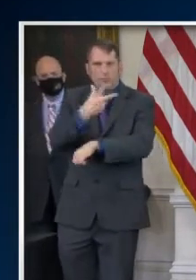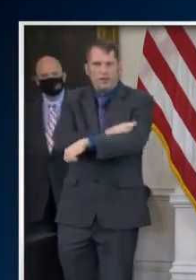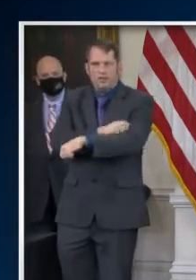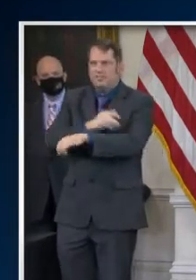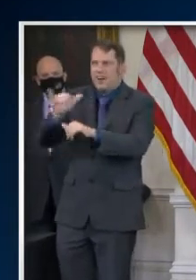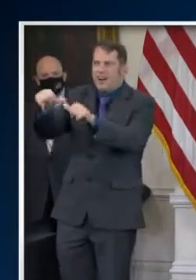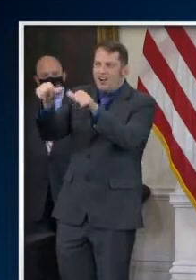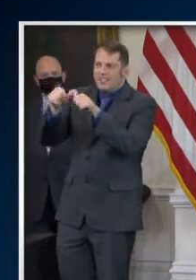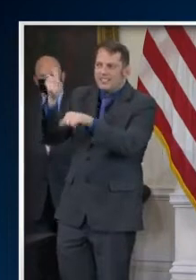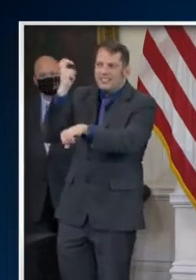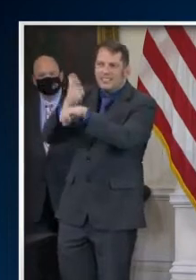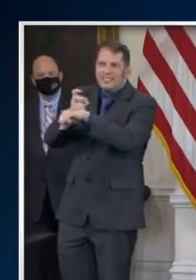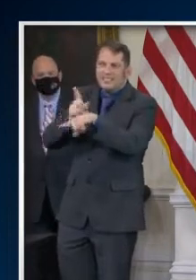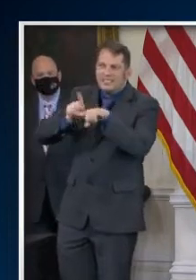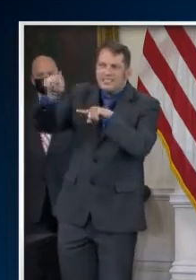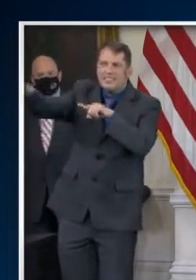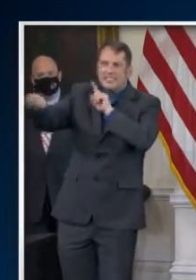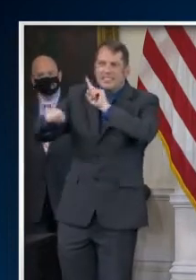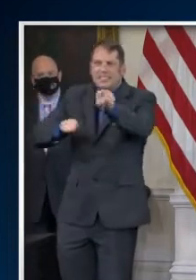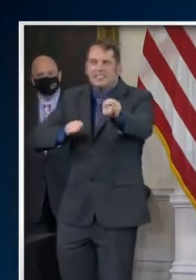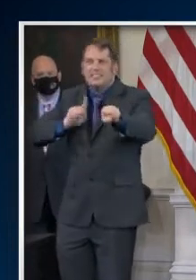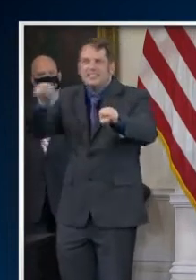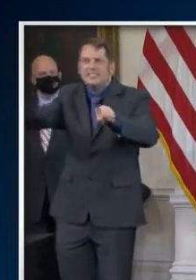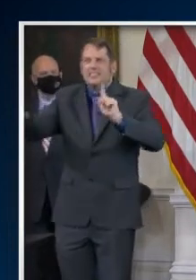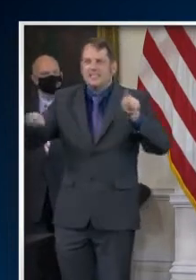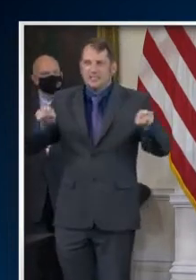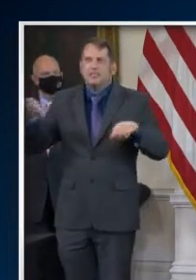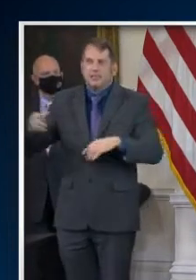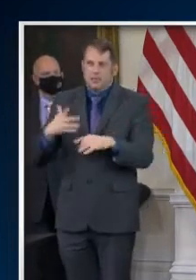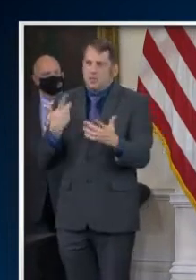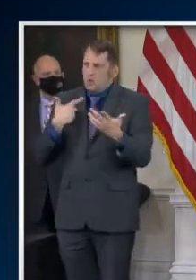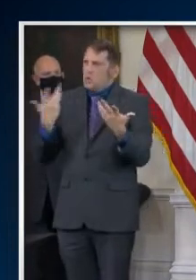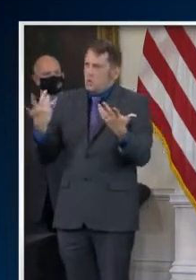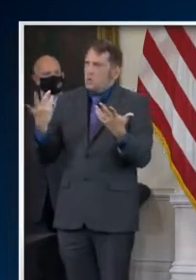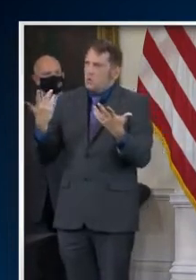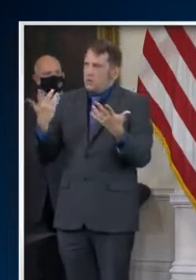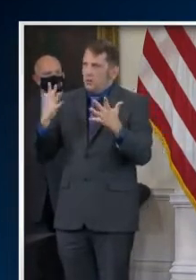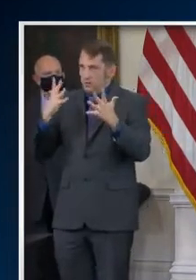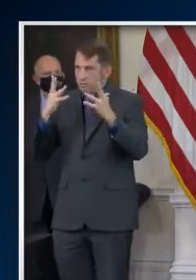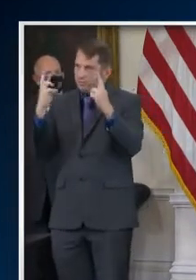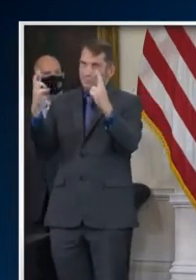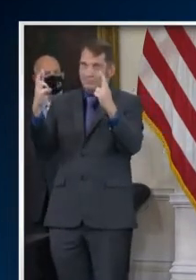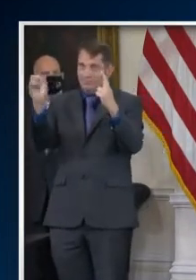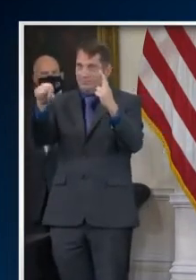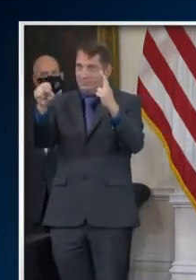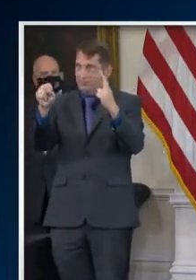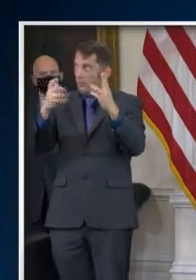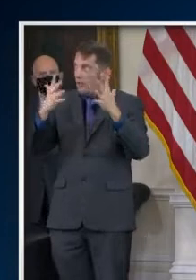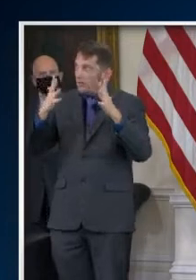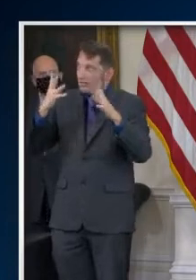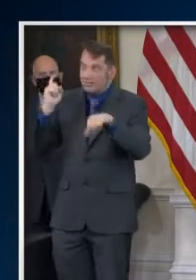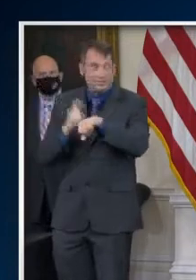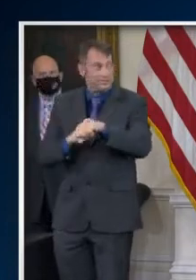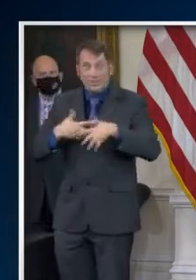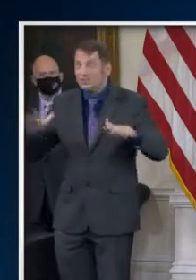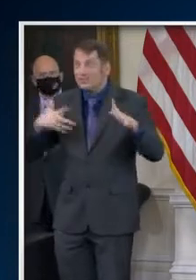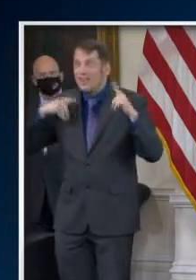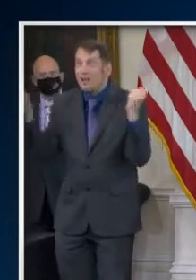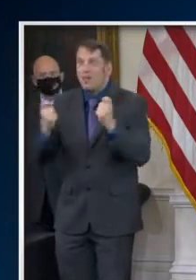THE VACCINE TO HARD TO REACH WHILE WE WILL FEEL HOPEFUL, IT IS NOT TIME TO CELEBRATE YET.